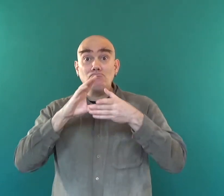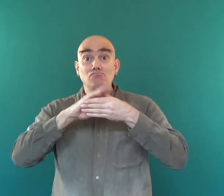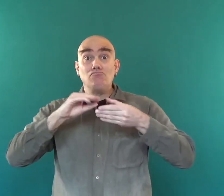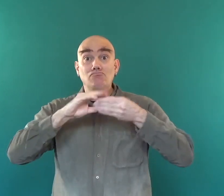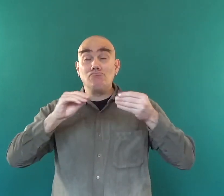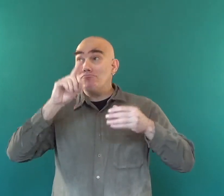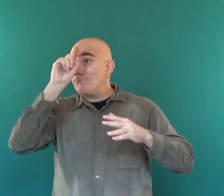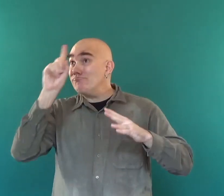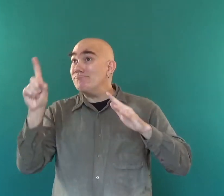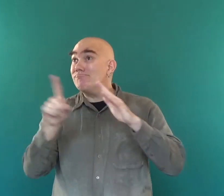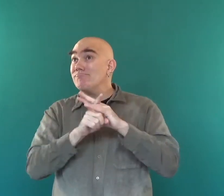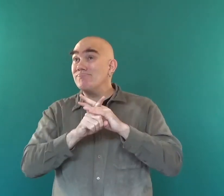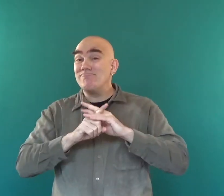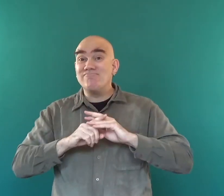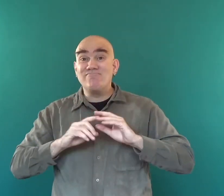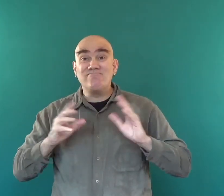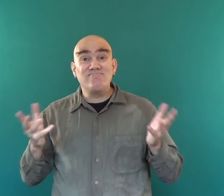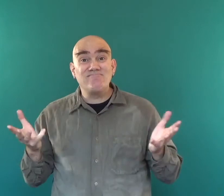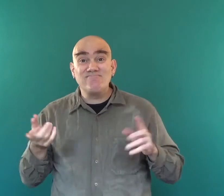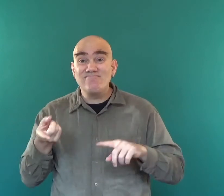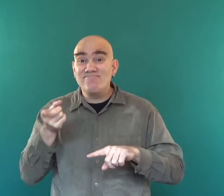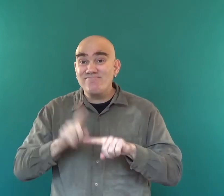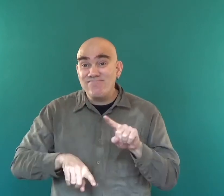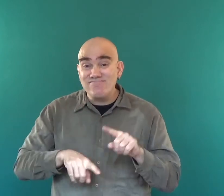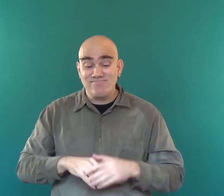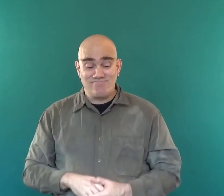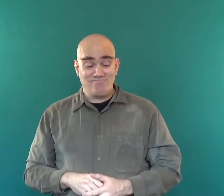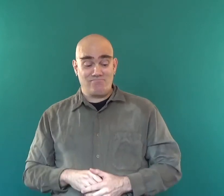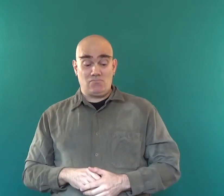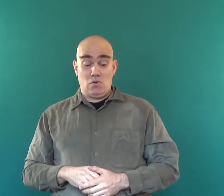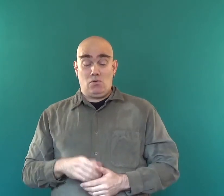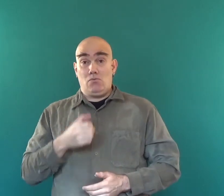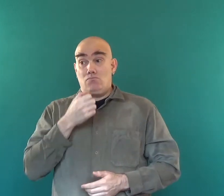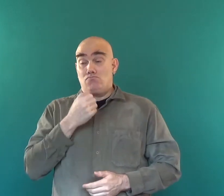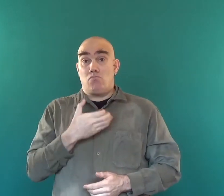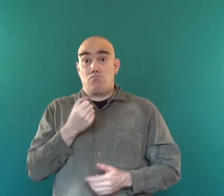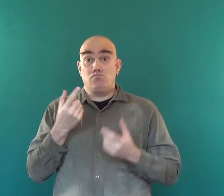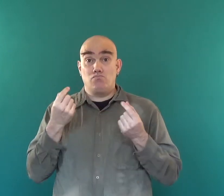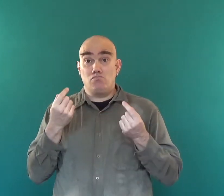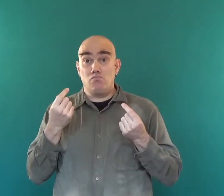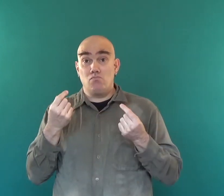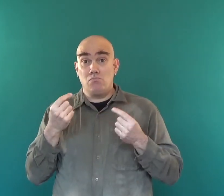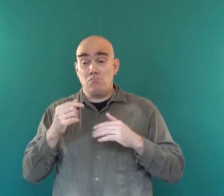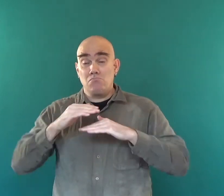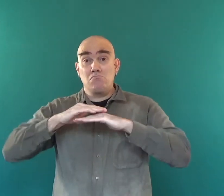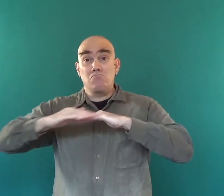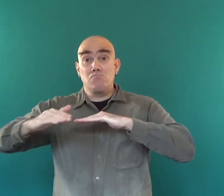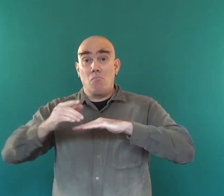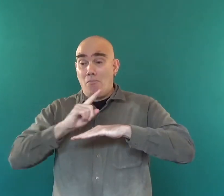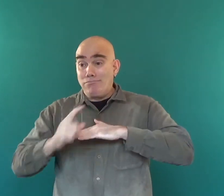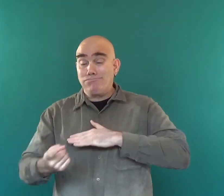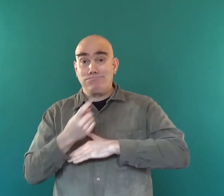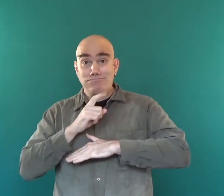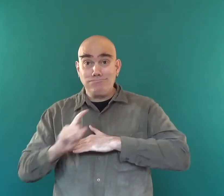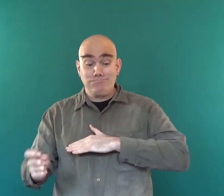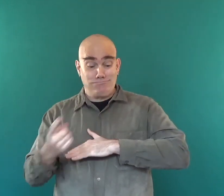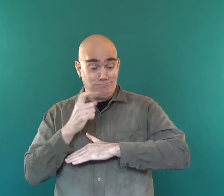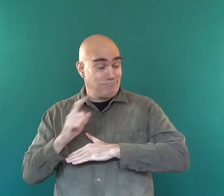of a story. He walked up and down on the porch,